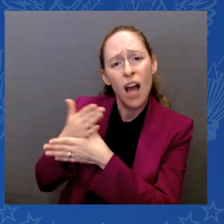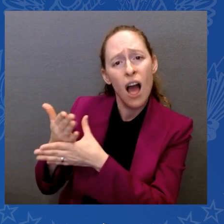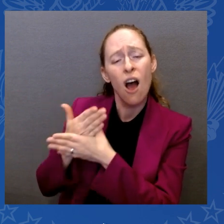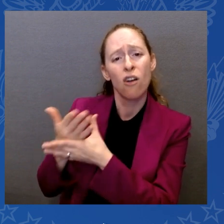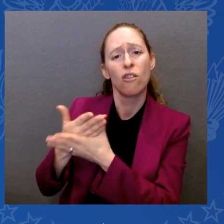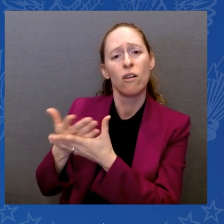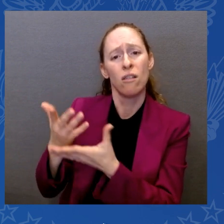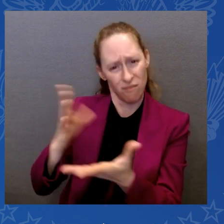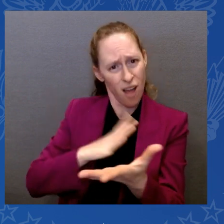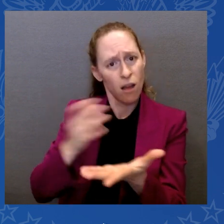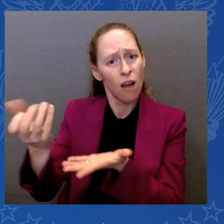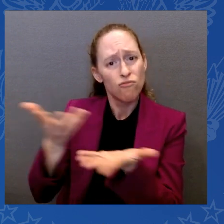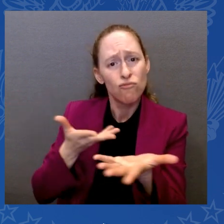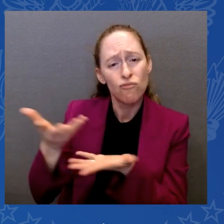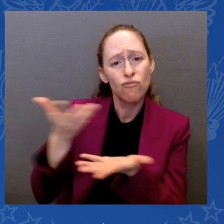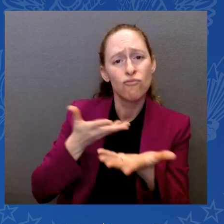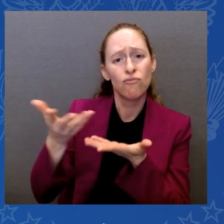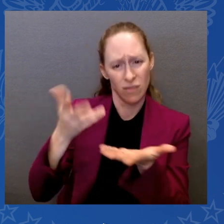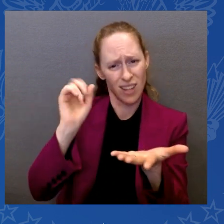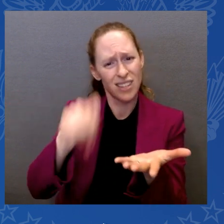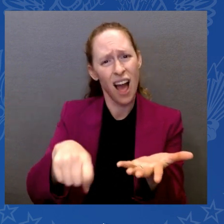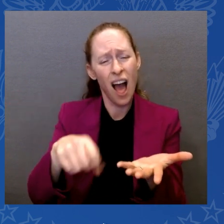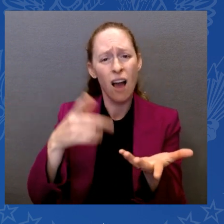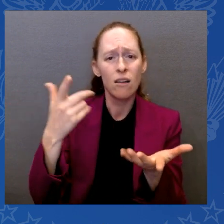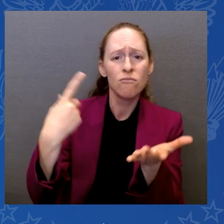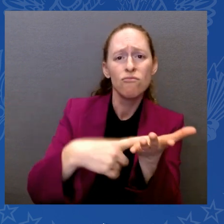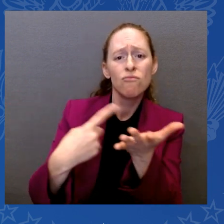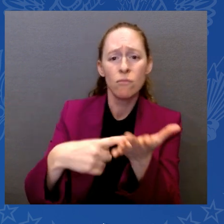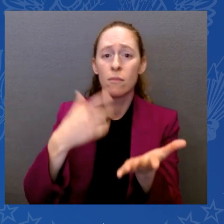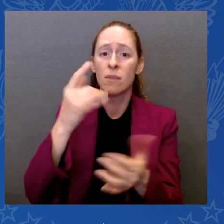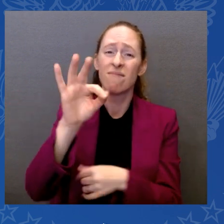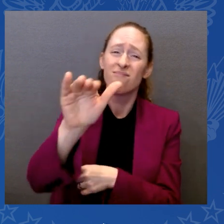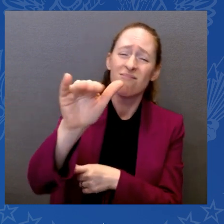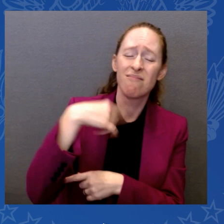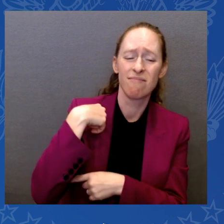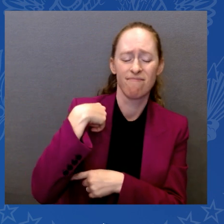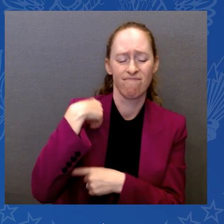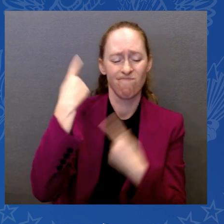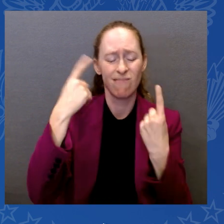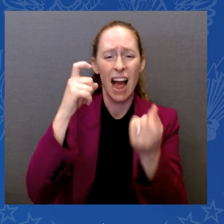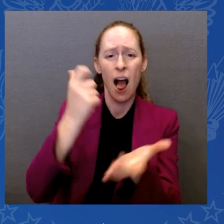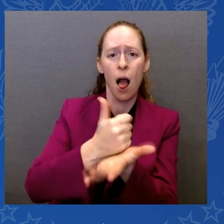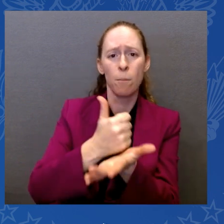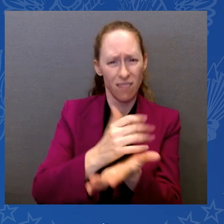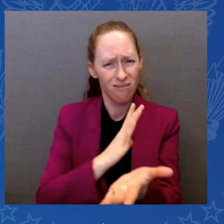for not asking for the help. Ask for help if you need it. And I want to thank the New York congressional delegation